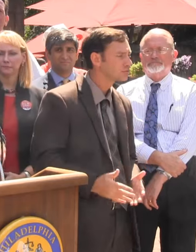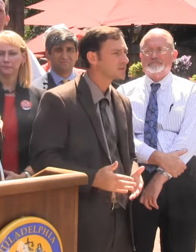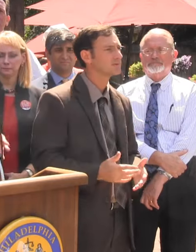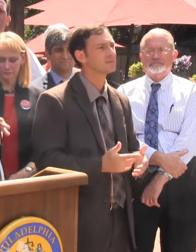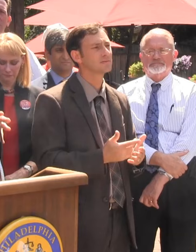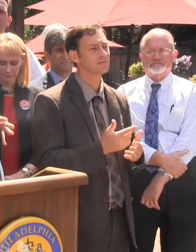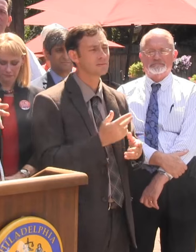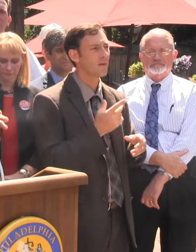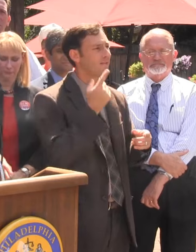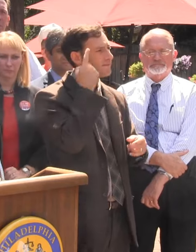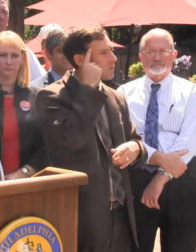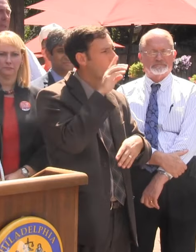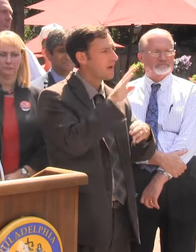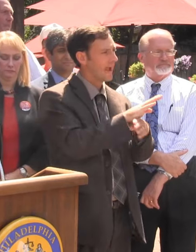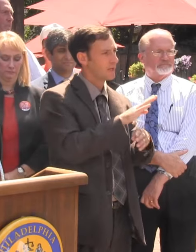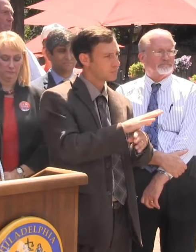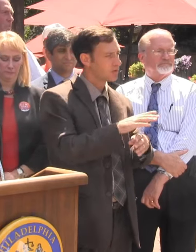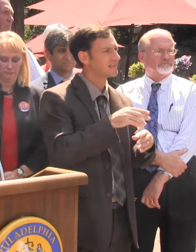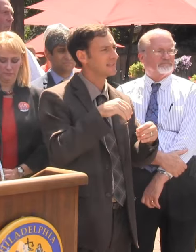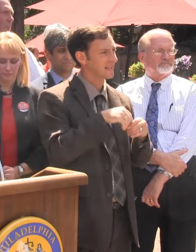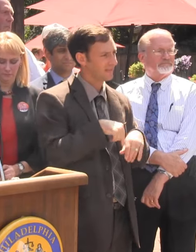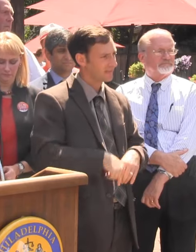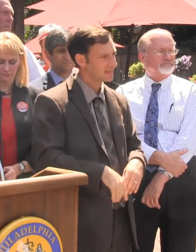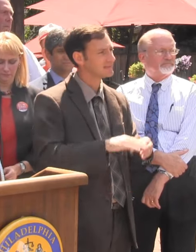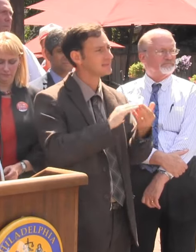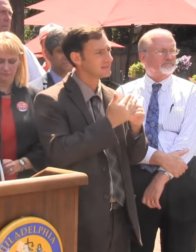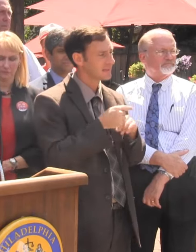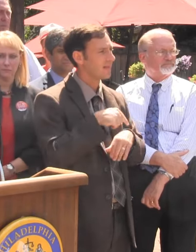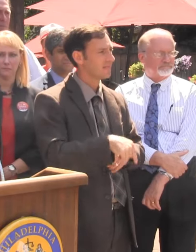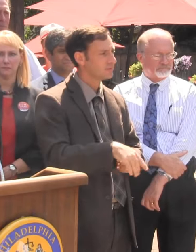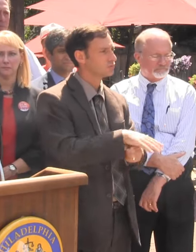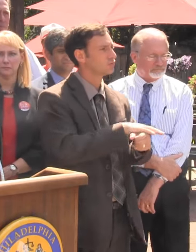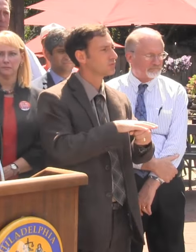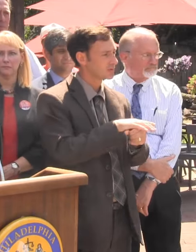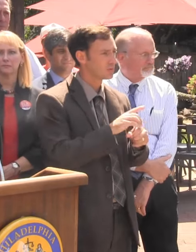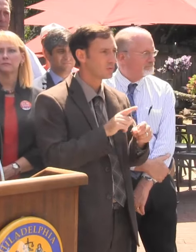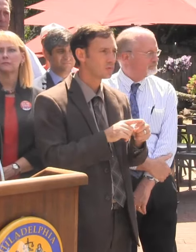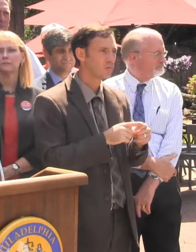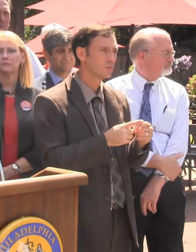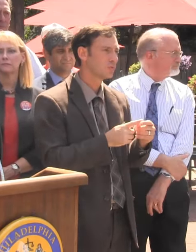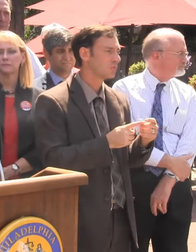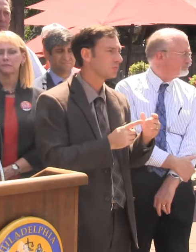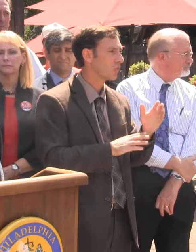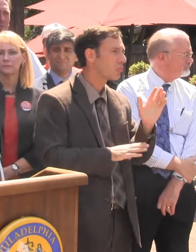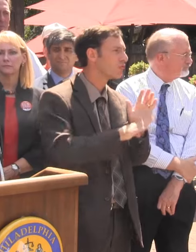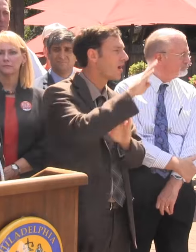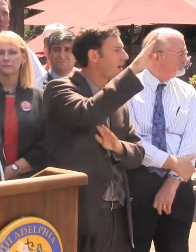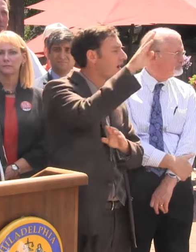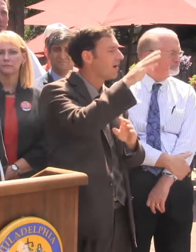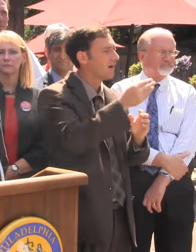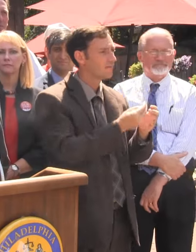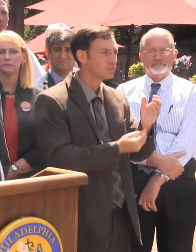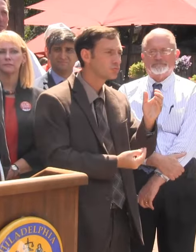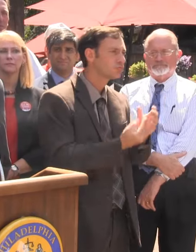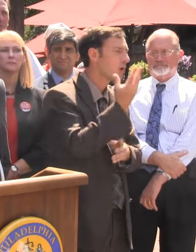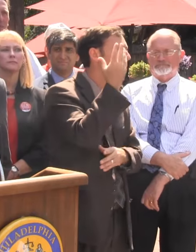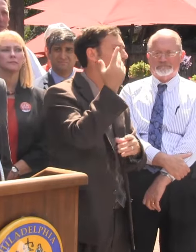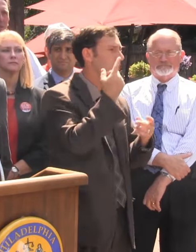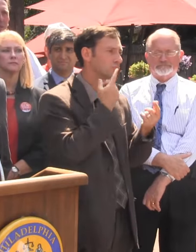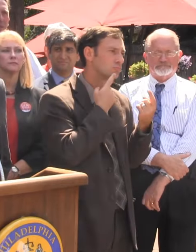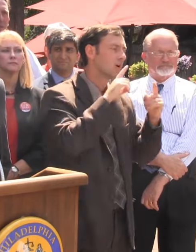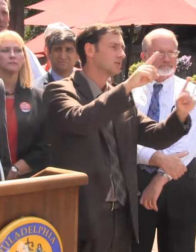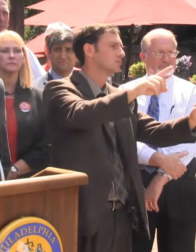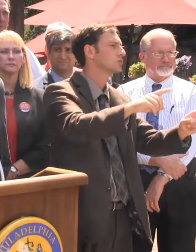enterprises within this city and this region, to thrive, to grow, and to prosper. We've